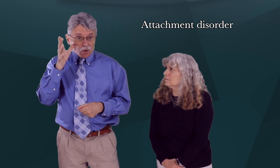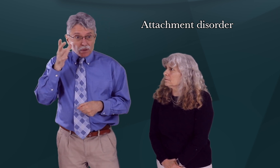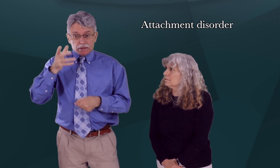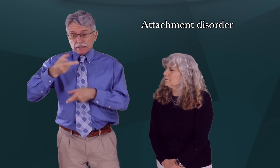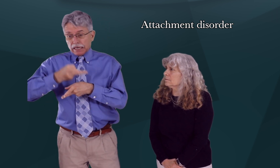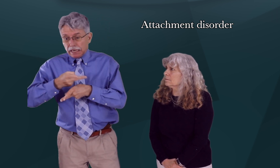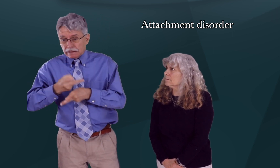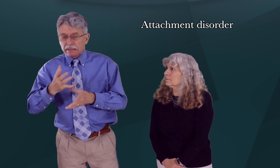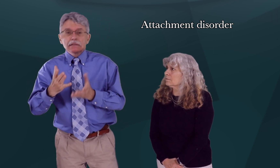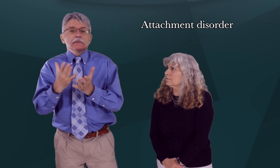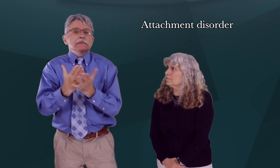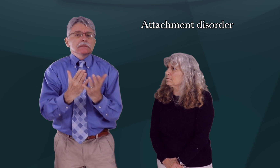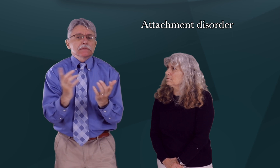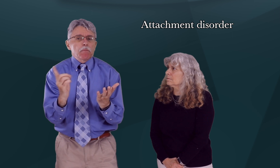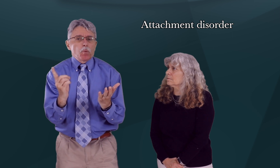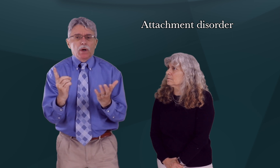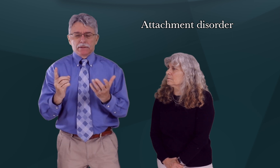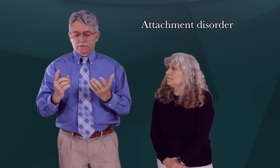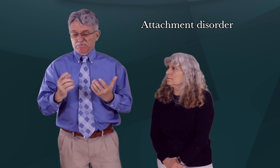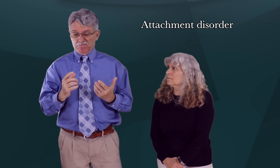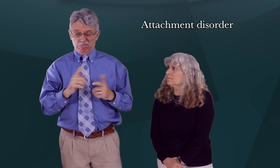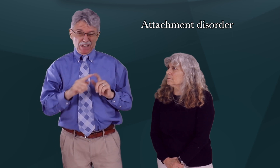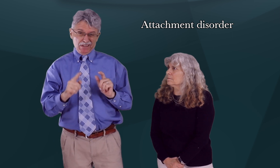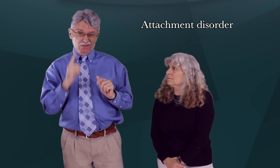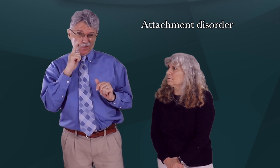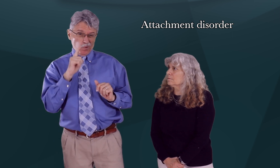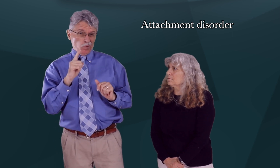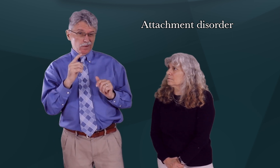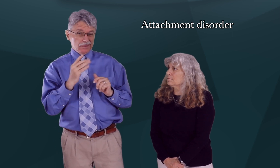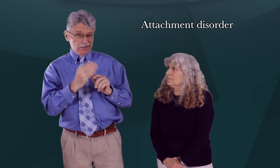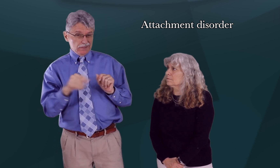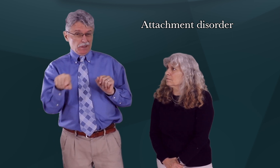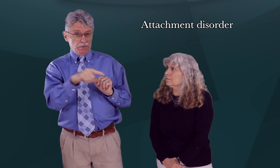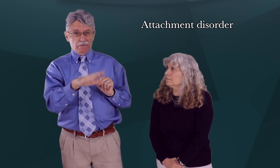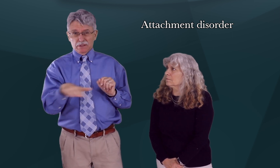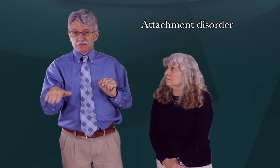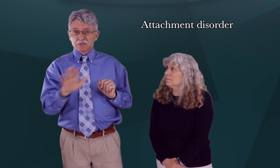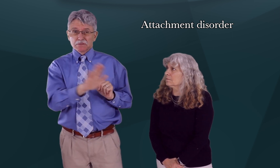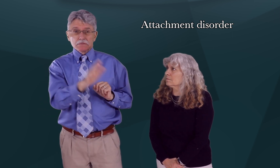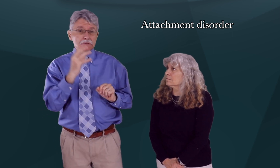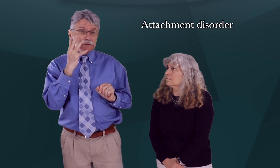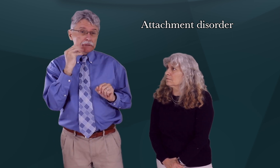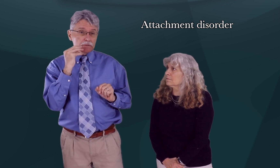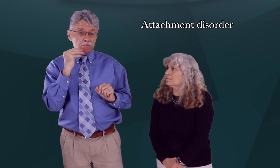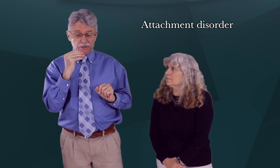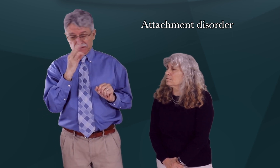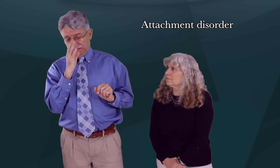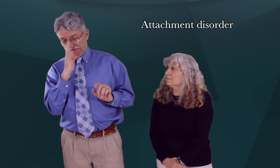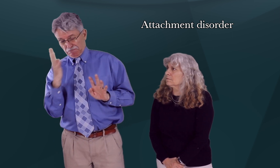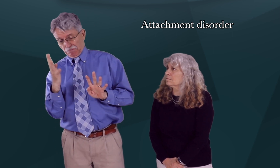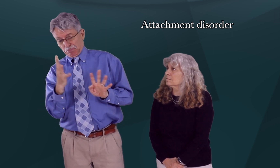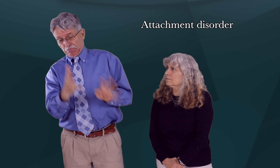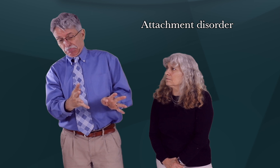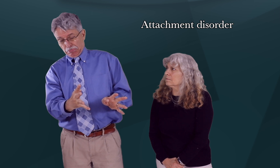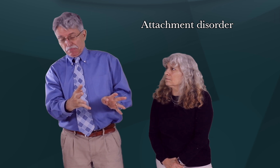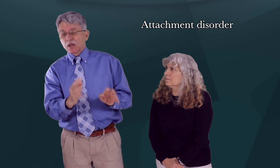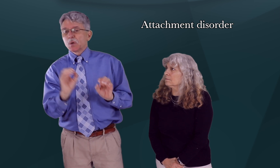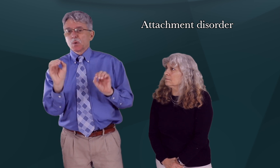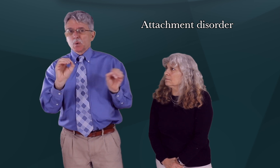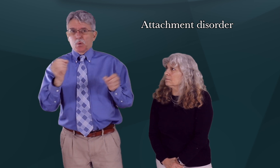whether that's your parents, a caregiver, someone. But for some of our children, their early experiences of such neglect --